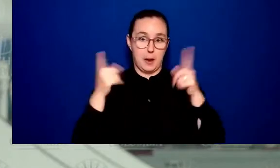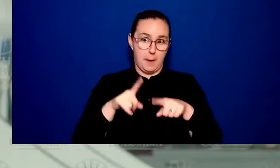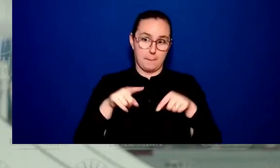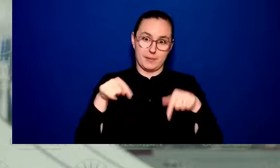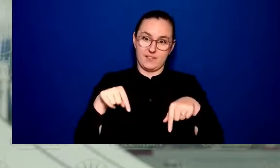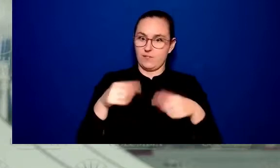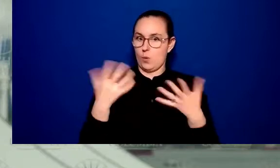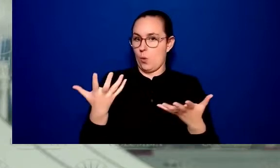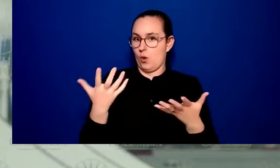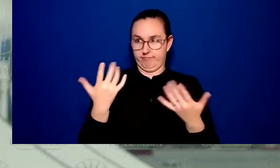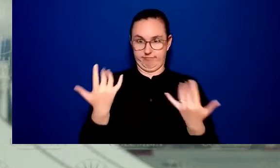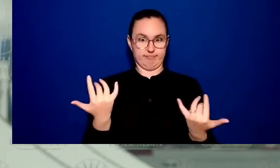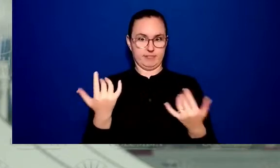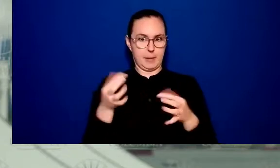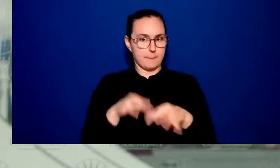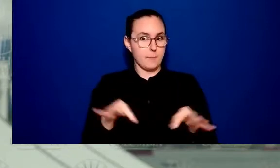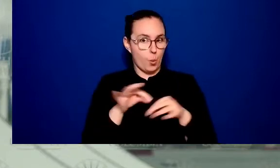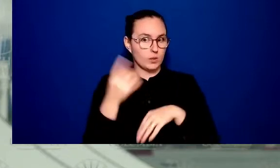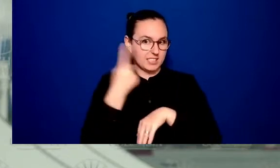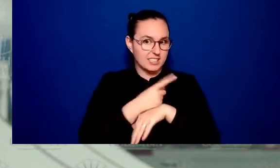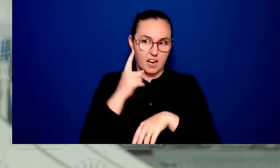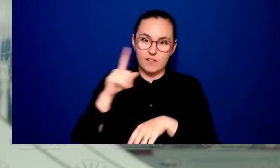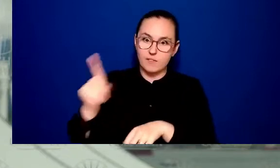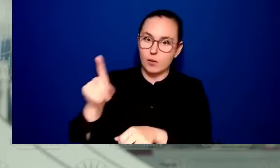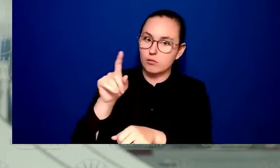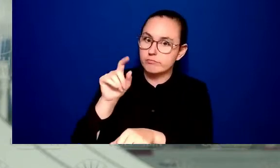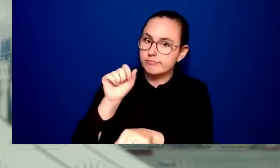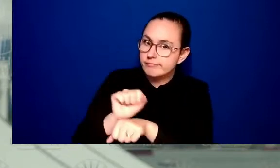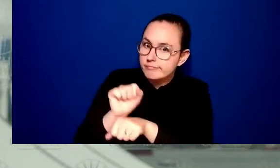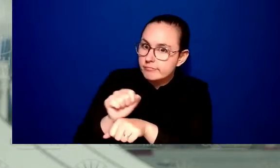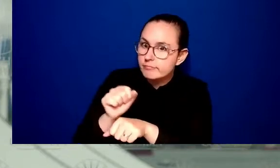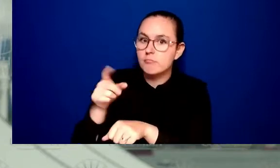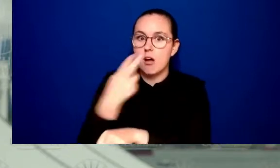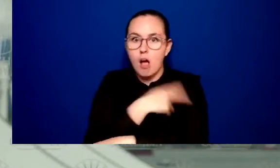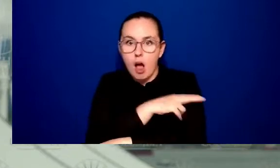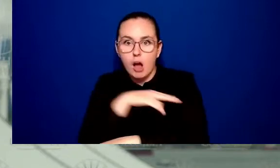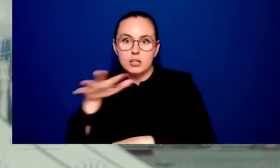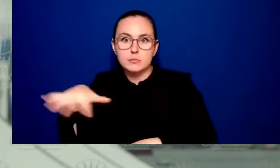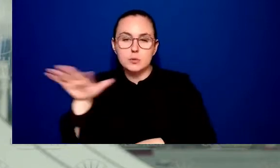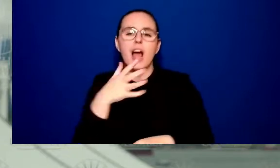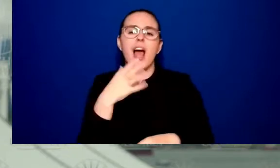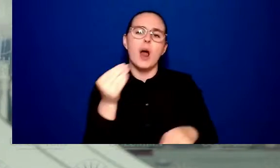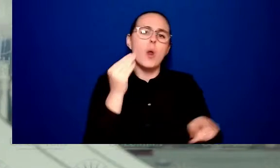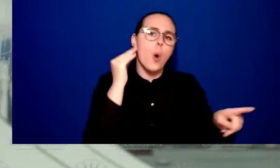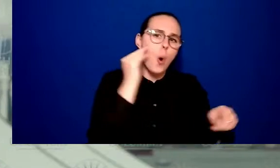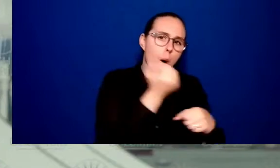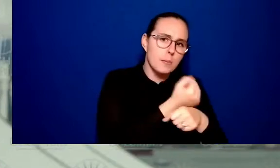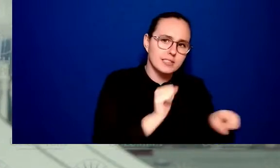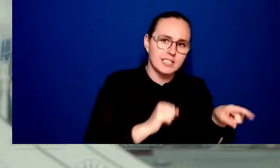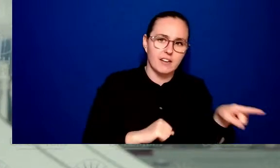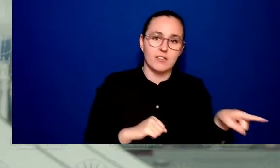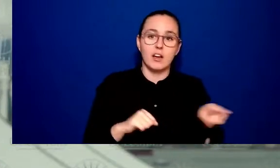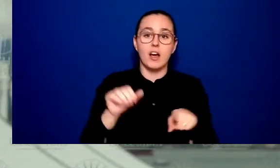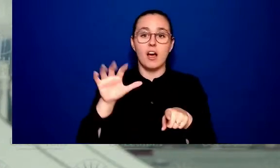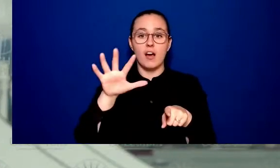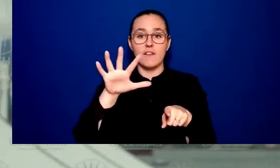our long term care homes safe.